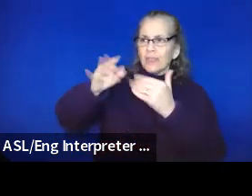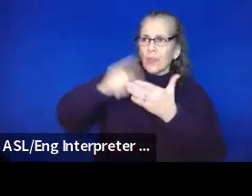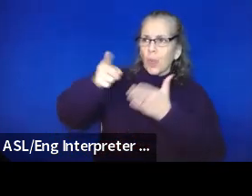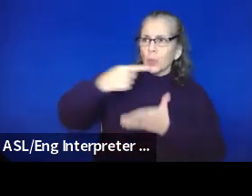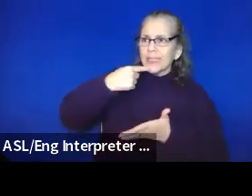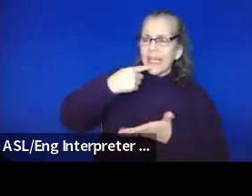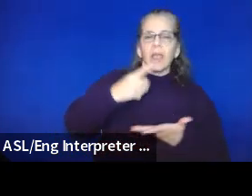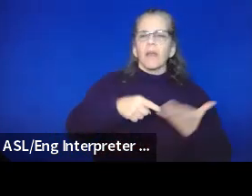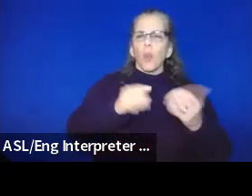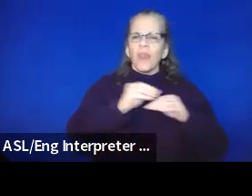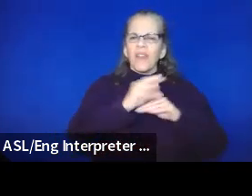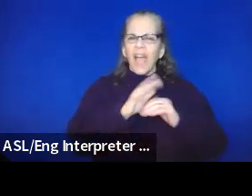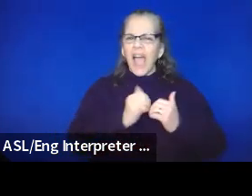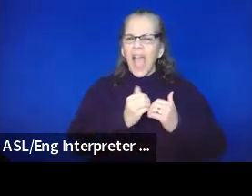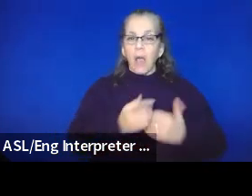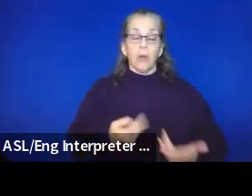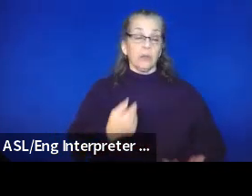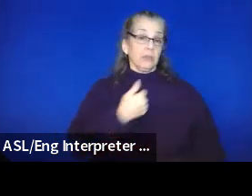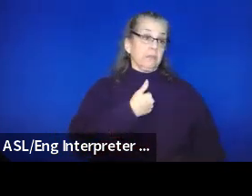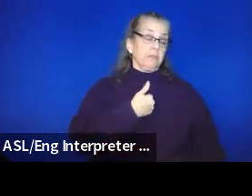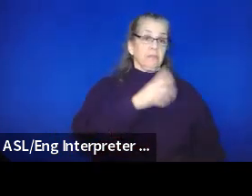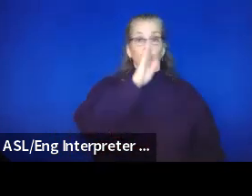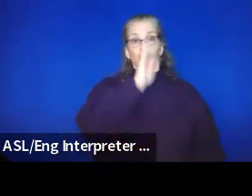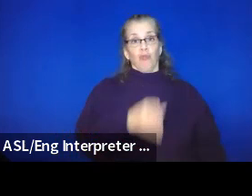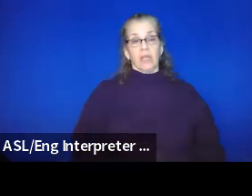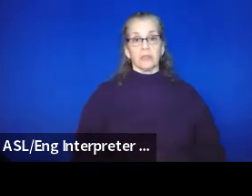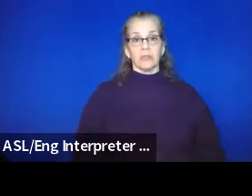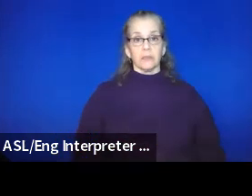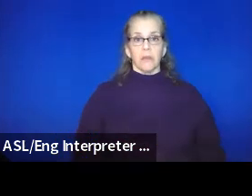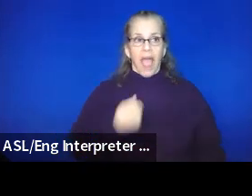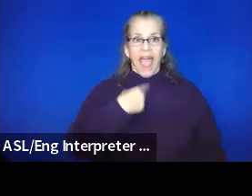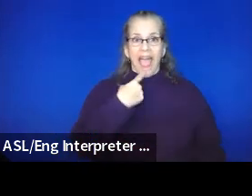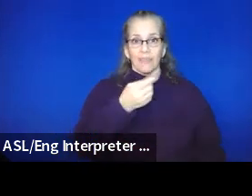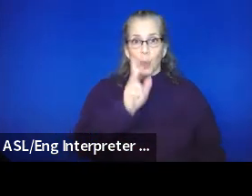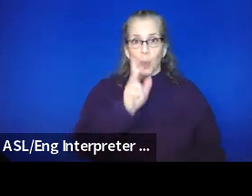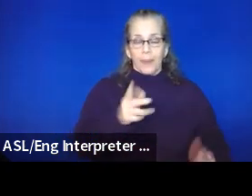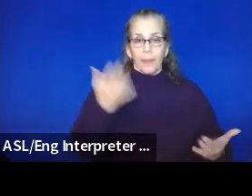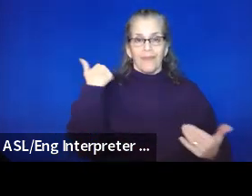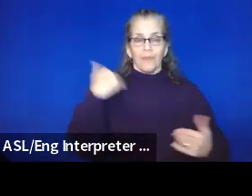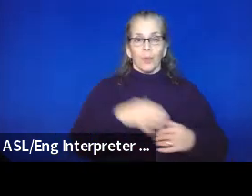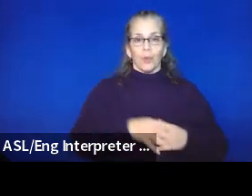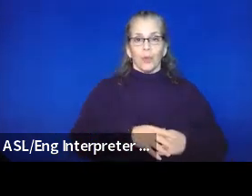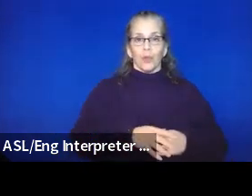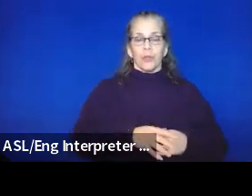I will be very direct, I say I have actually told people this, doctors